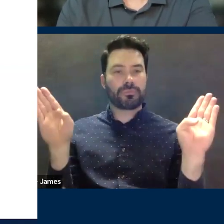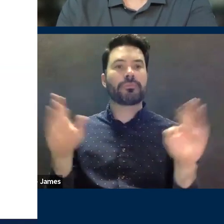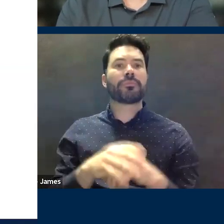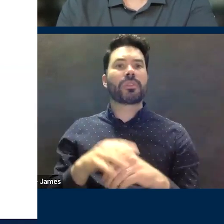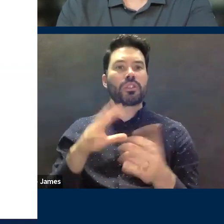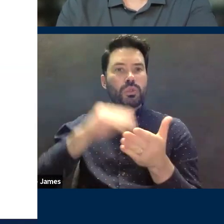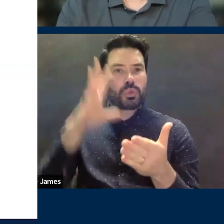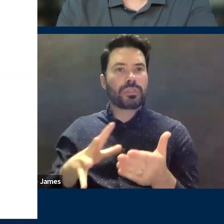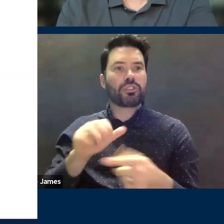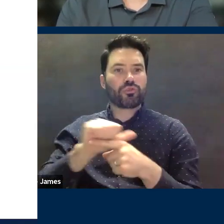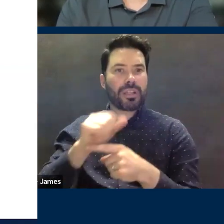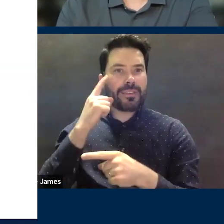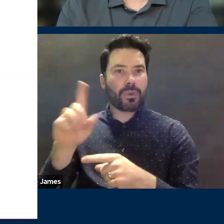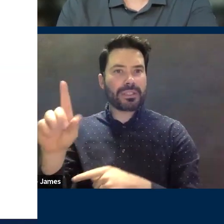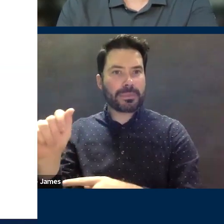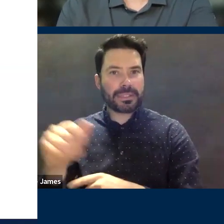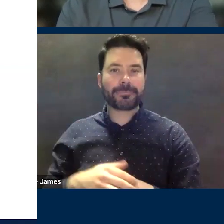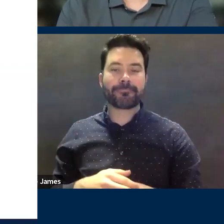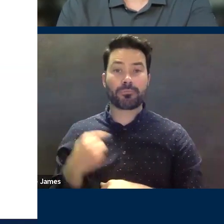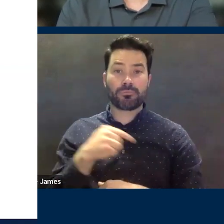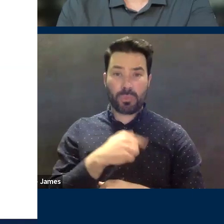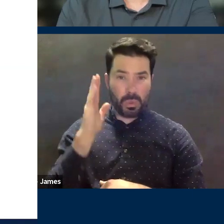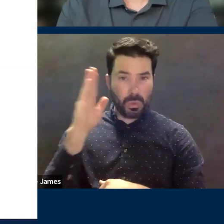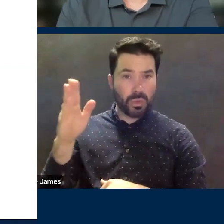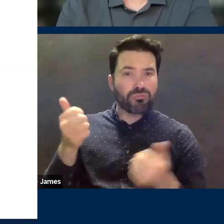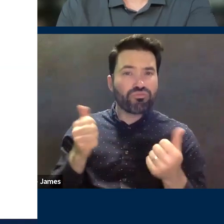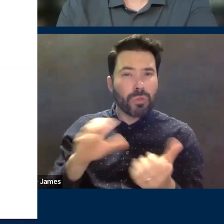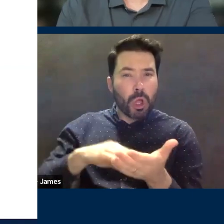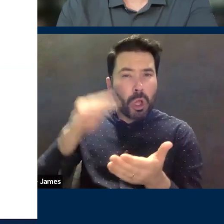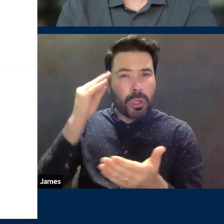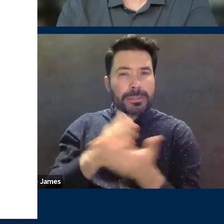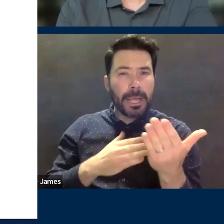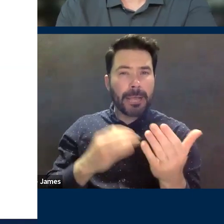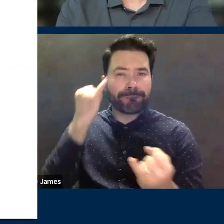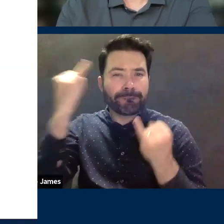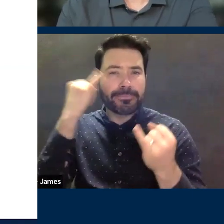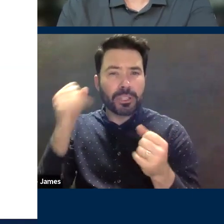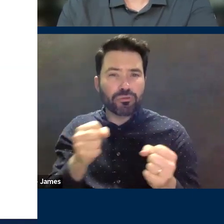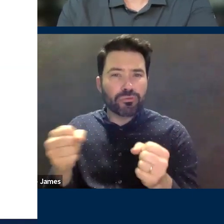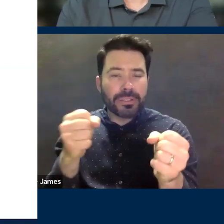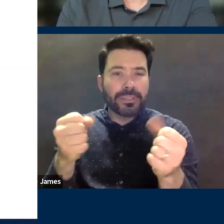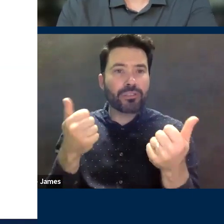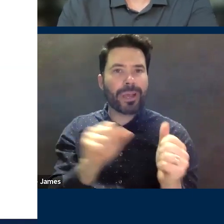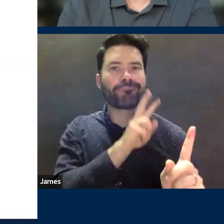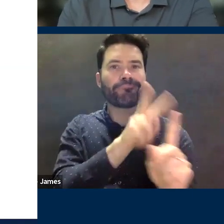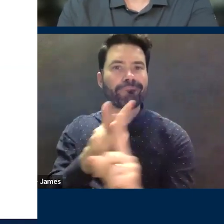We will also try to learn about some of these ideas strategies and try to implement them in a healthcare setting.